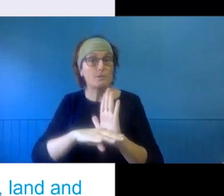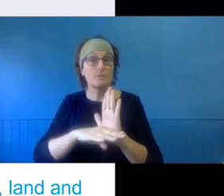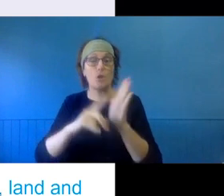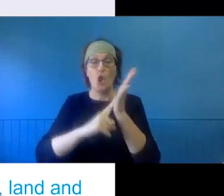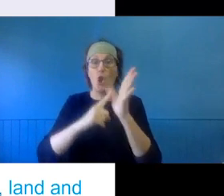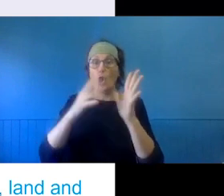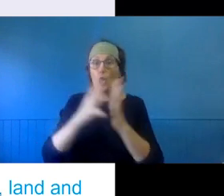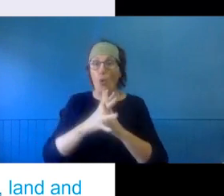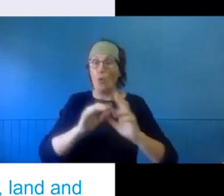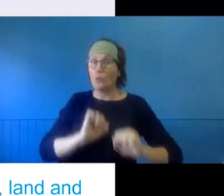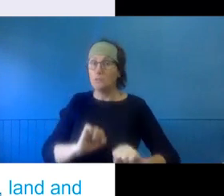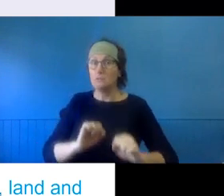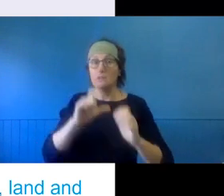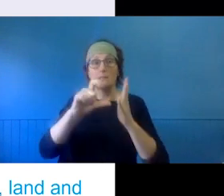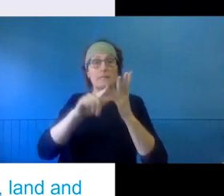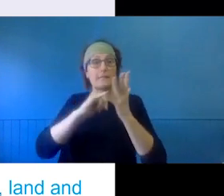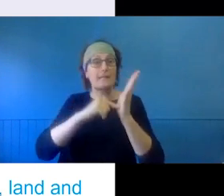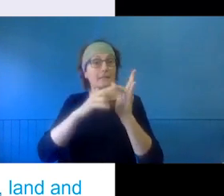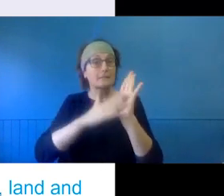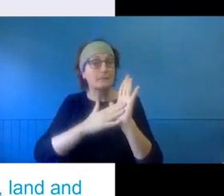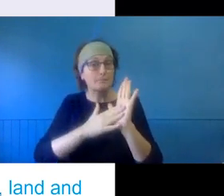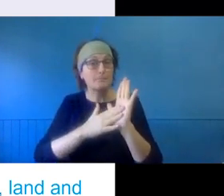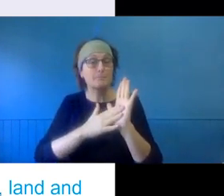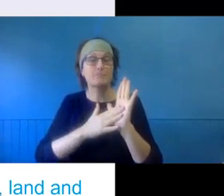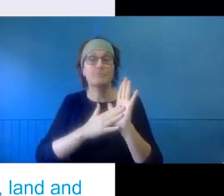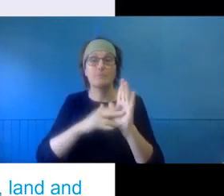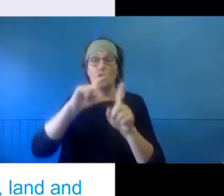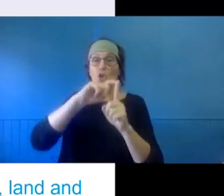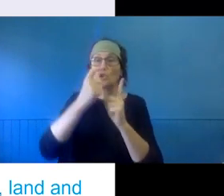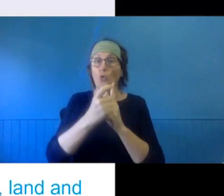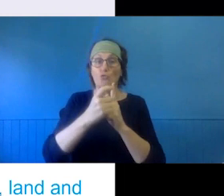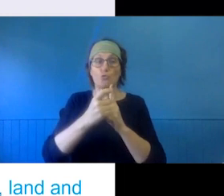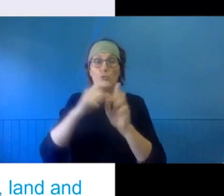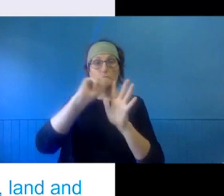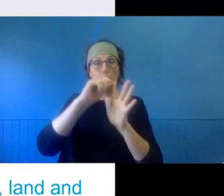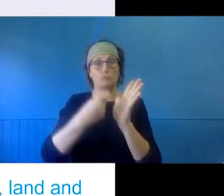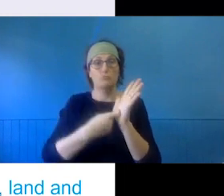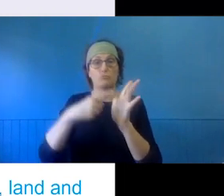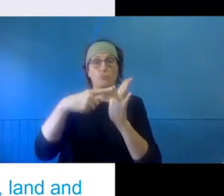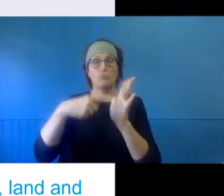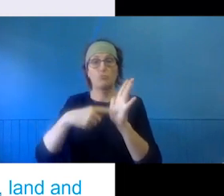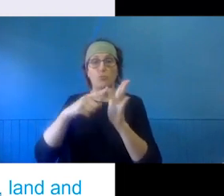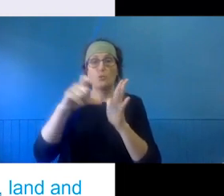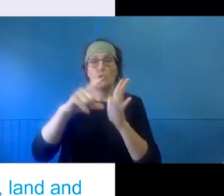consultation consent processes, cultural protocols become an